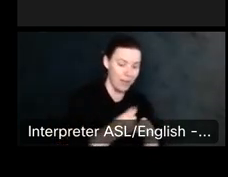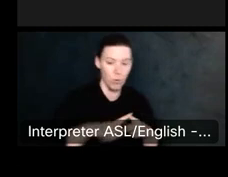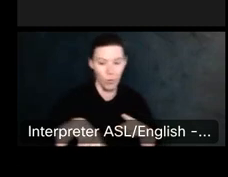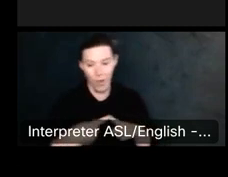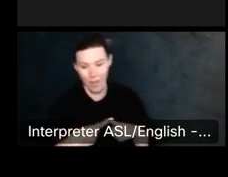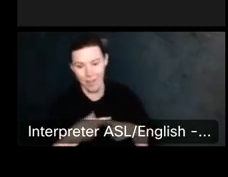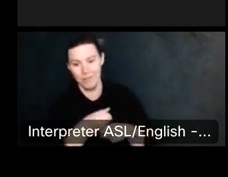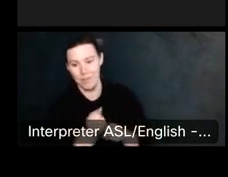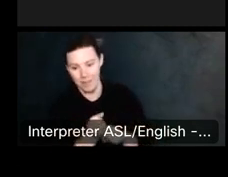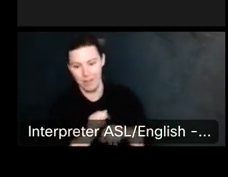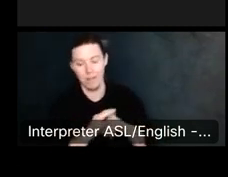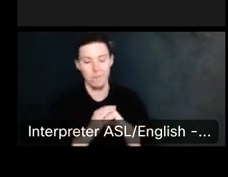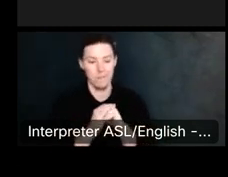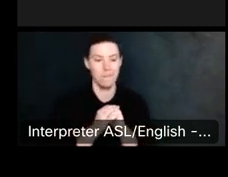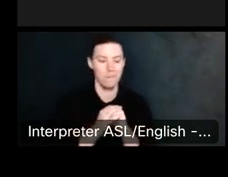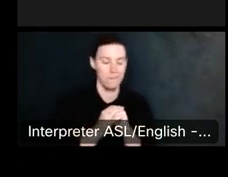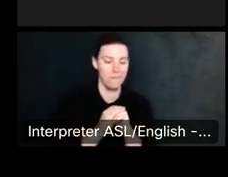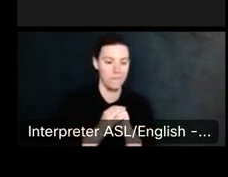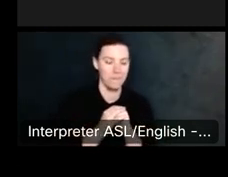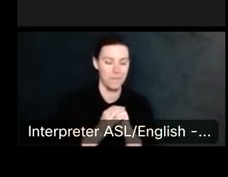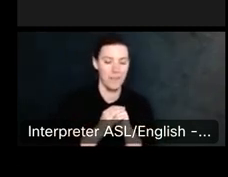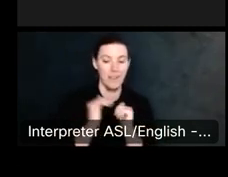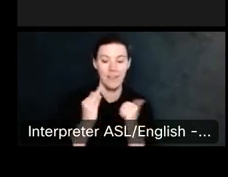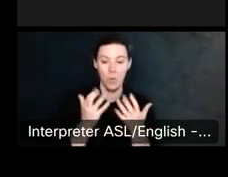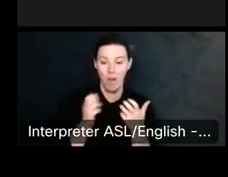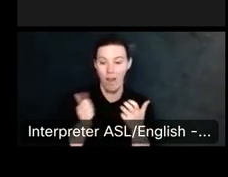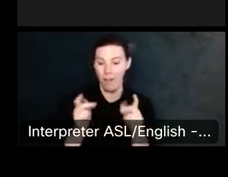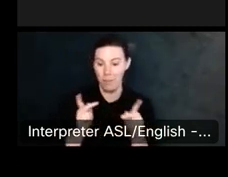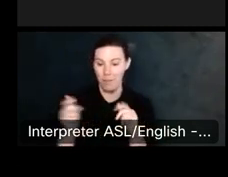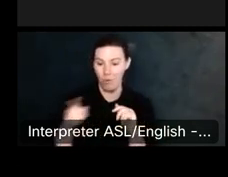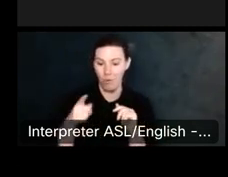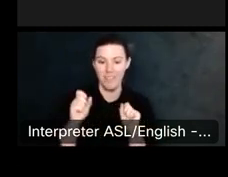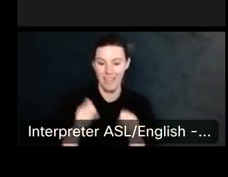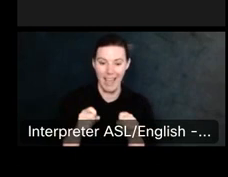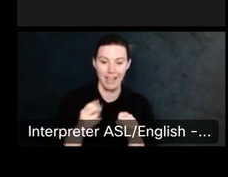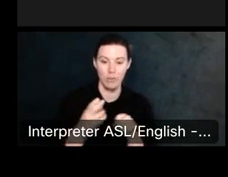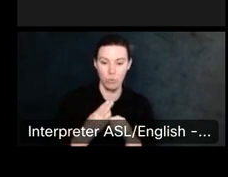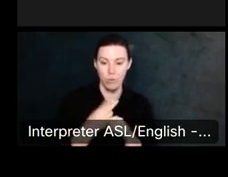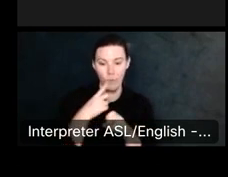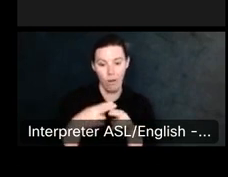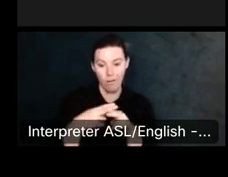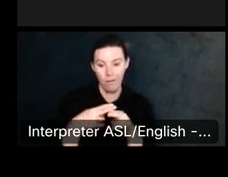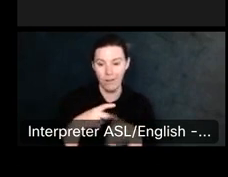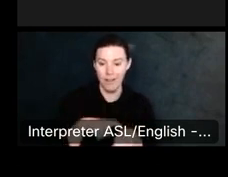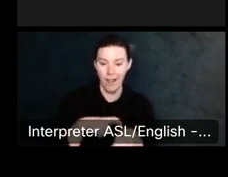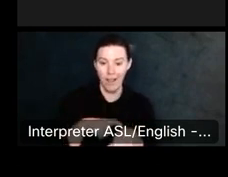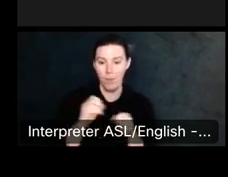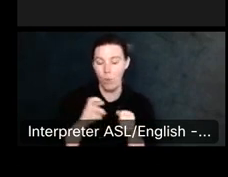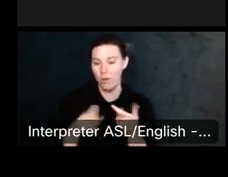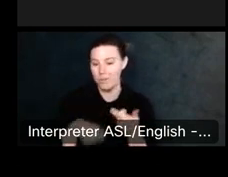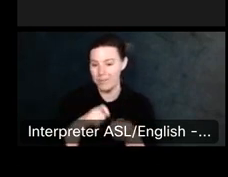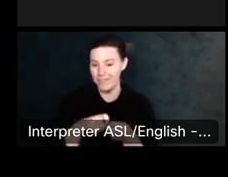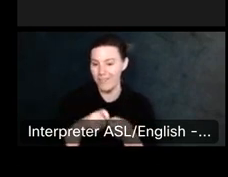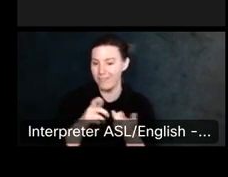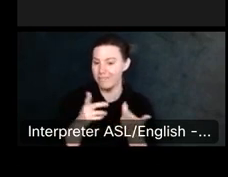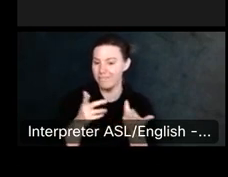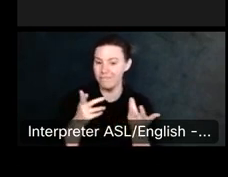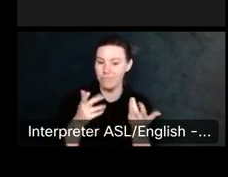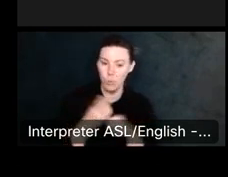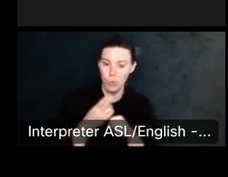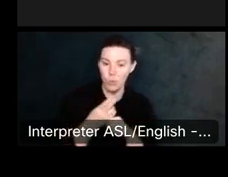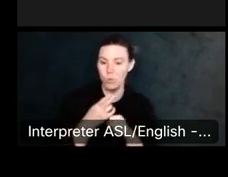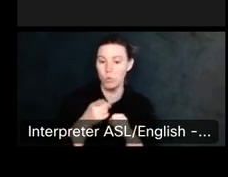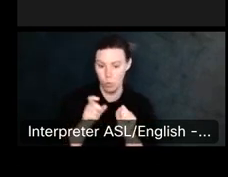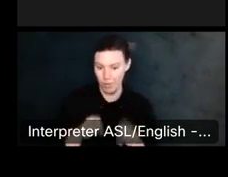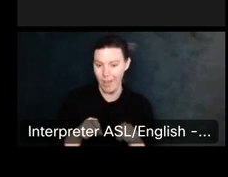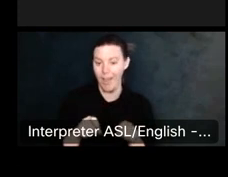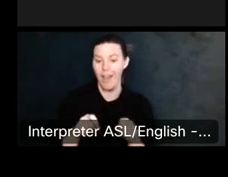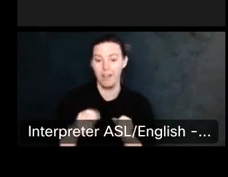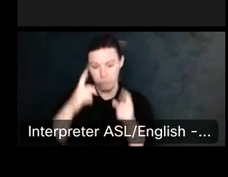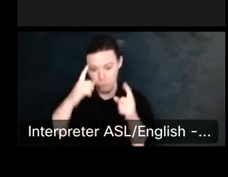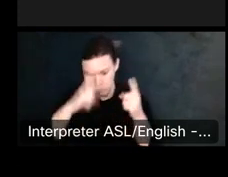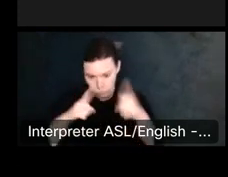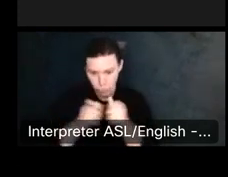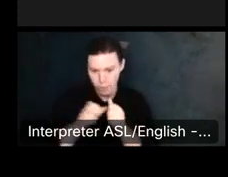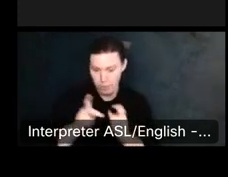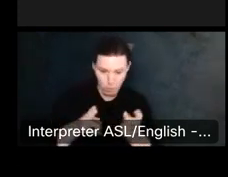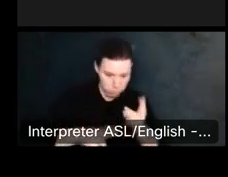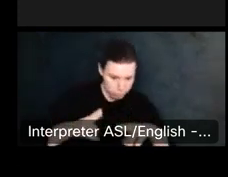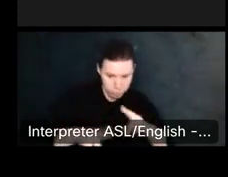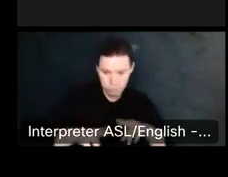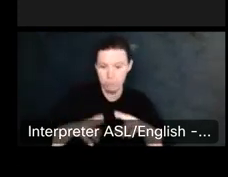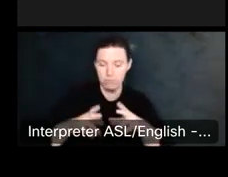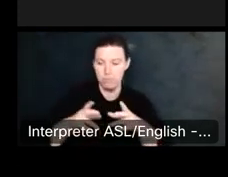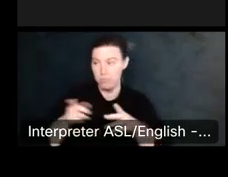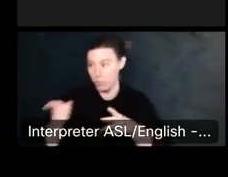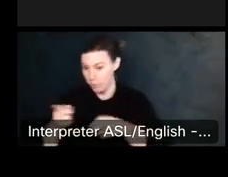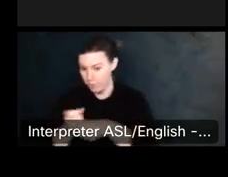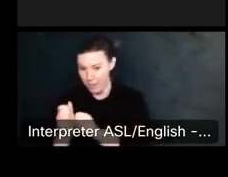Allow others to have certain rights to your works. Maybe for a limited time, you can enter into licenses. You can enter into agreements with other people who create with you to delineate your your ownership or Co ownership.